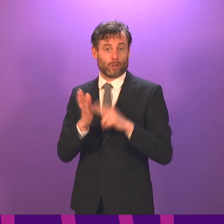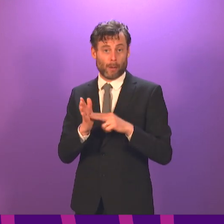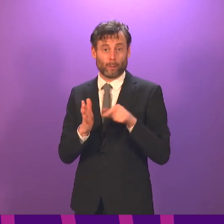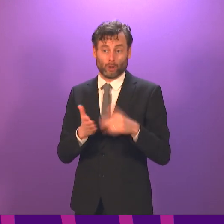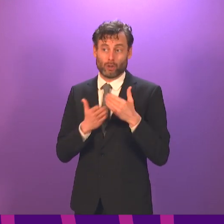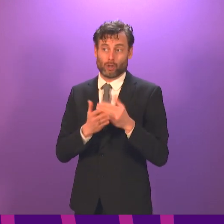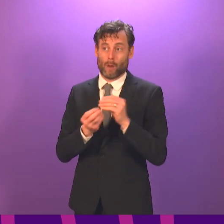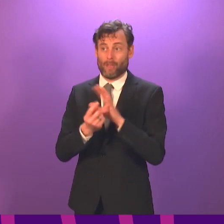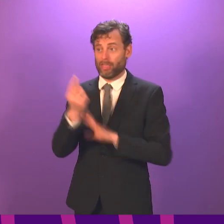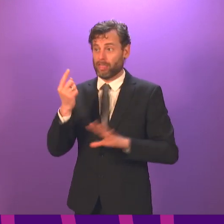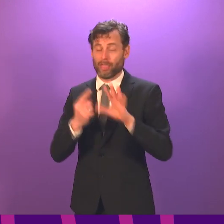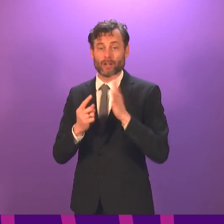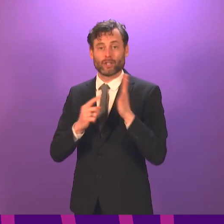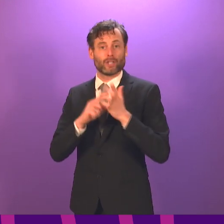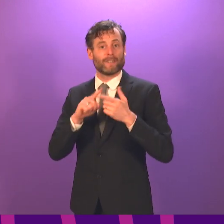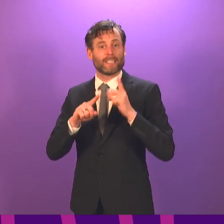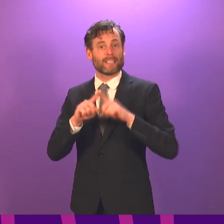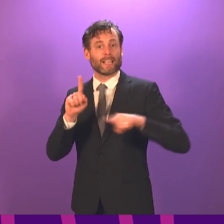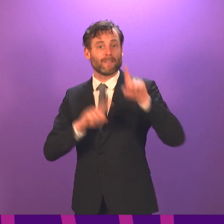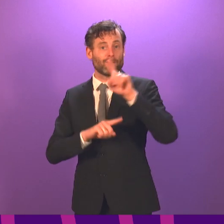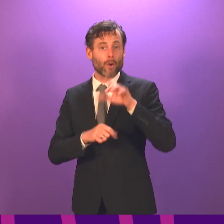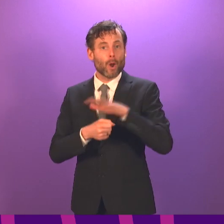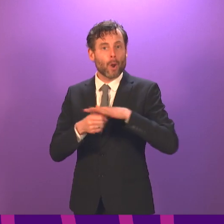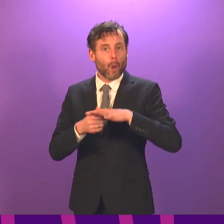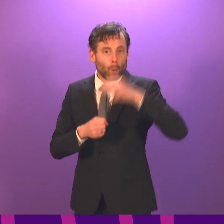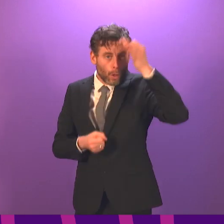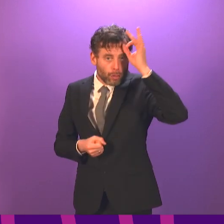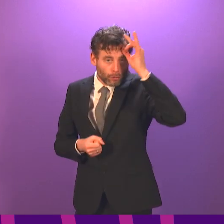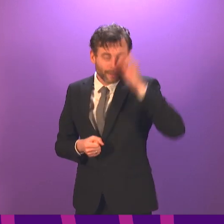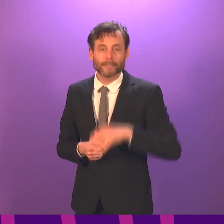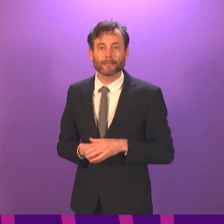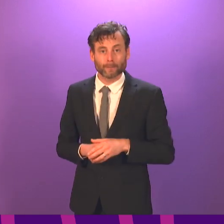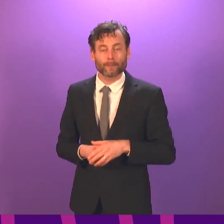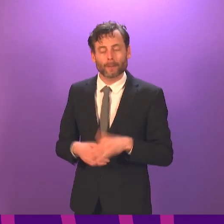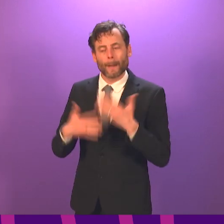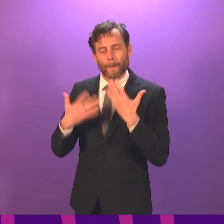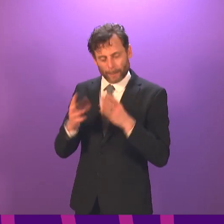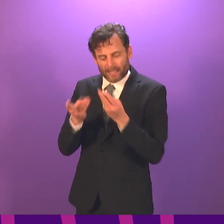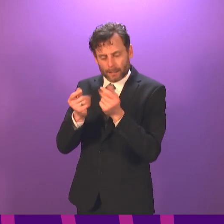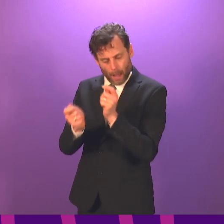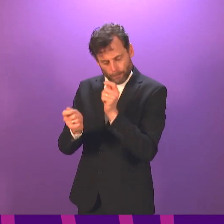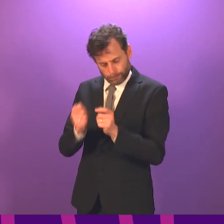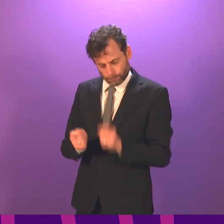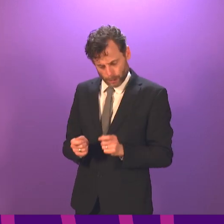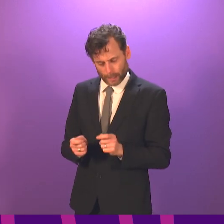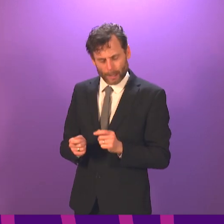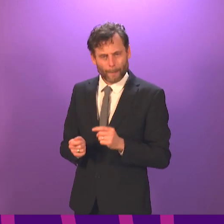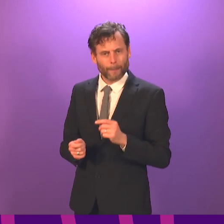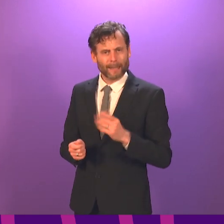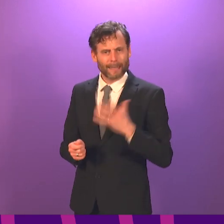executives. On the inclusion of some education staff in cohort 2, the guidance clarified